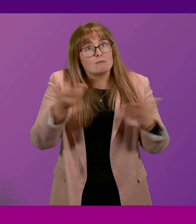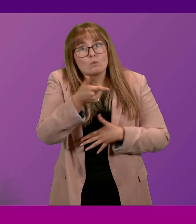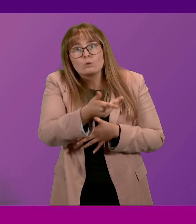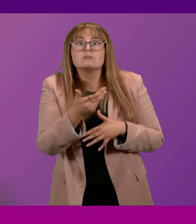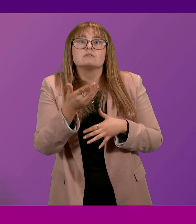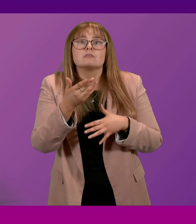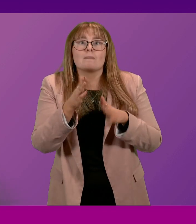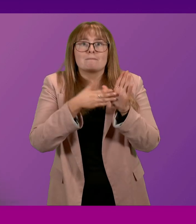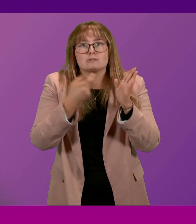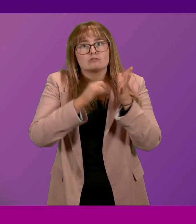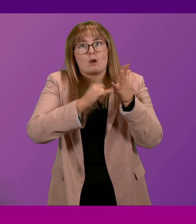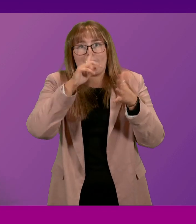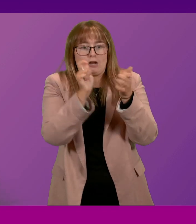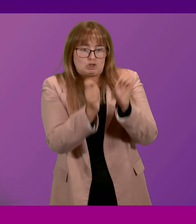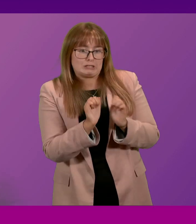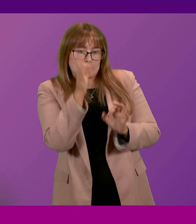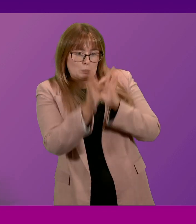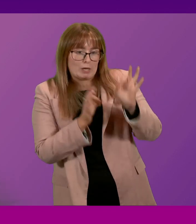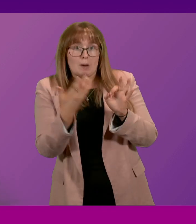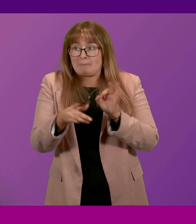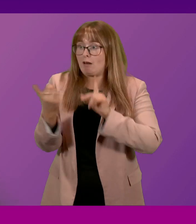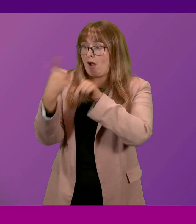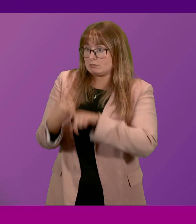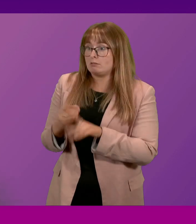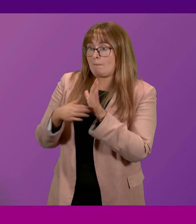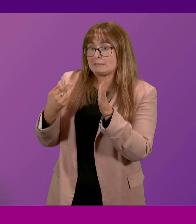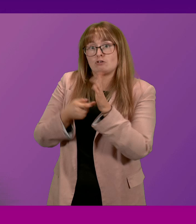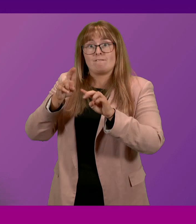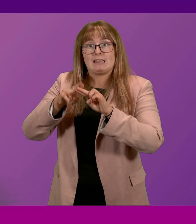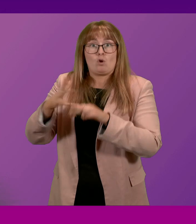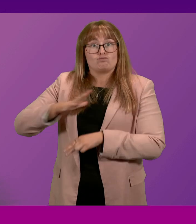adjust his questions following the answers that I gave to Mr Findlay.